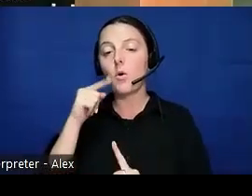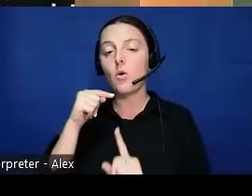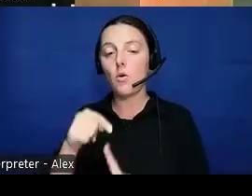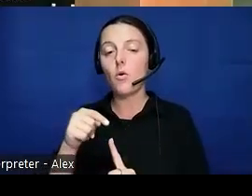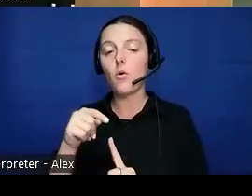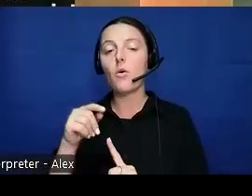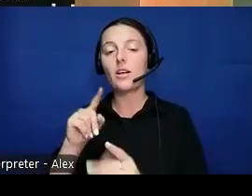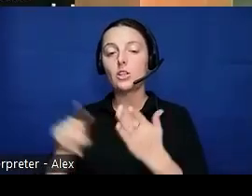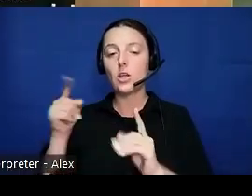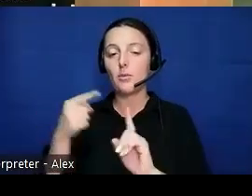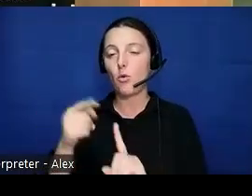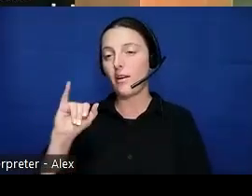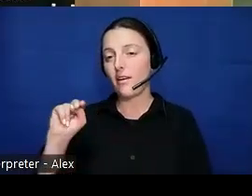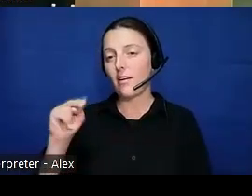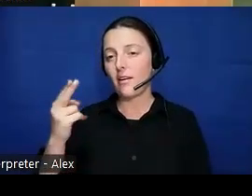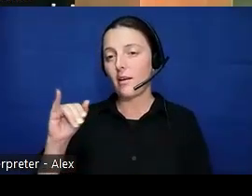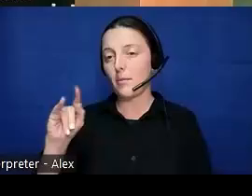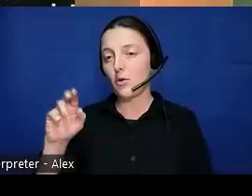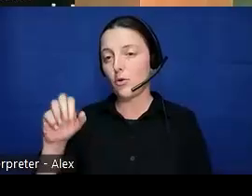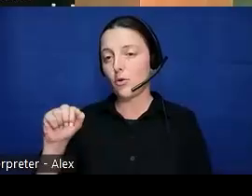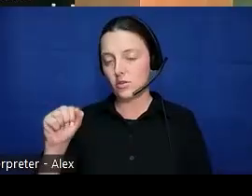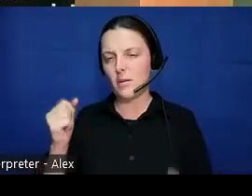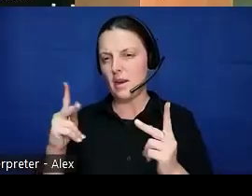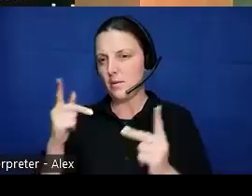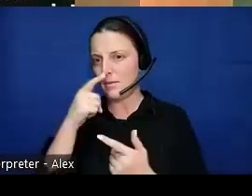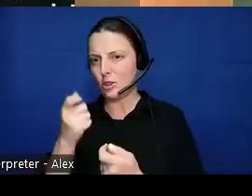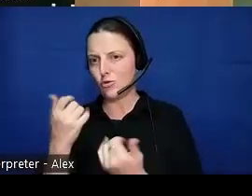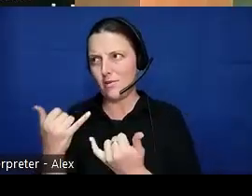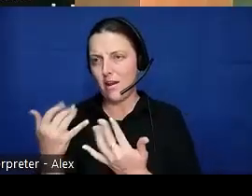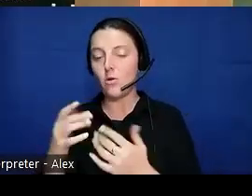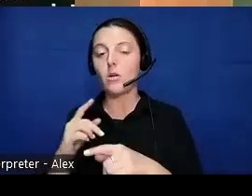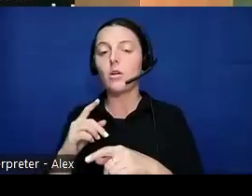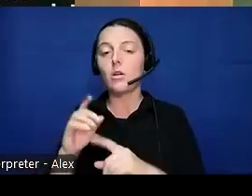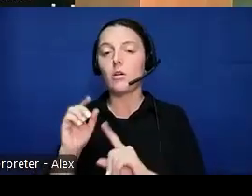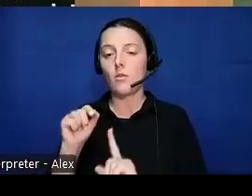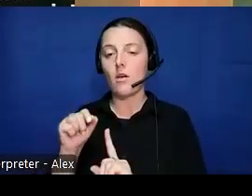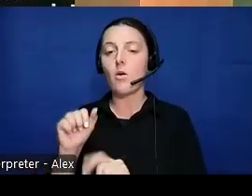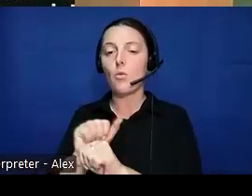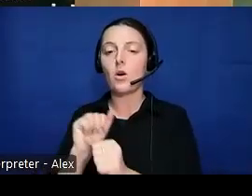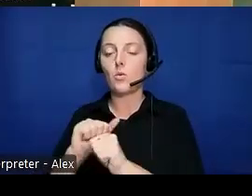these days works through the adaptive immune system. Okay. So creating antigens etc. When